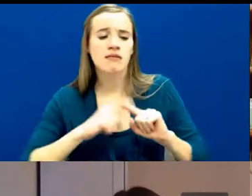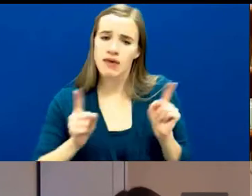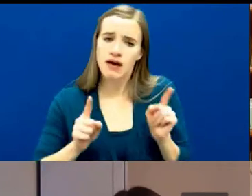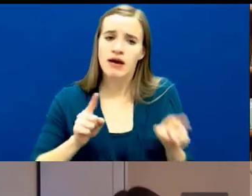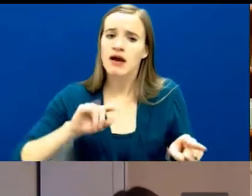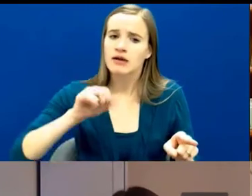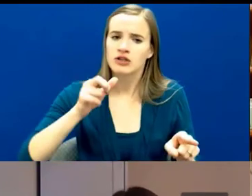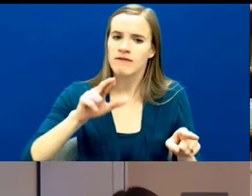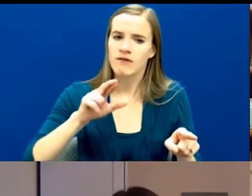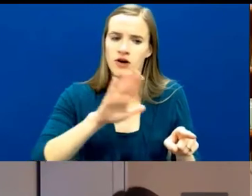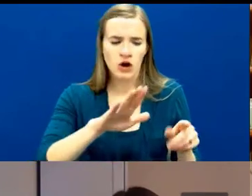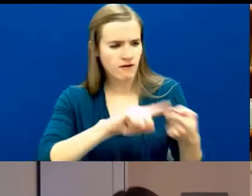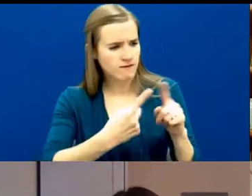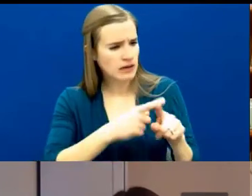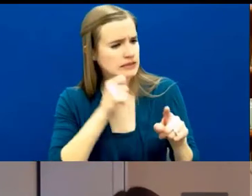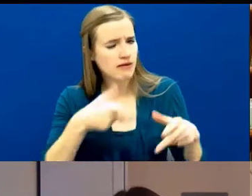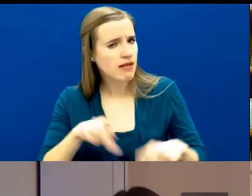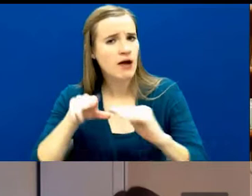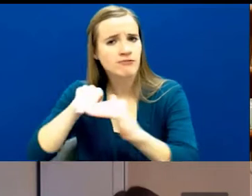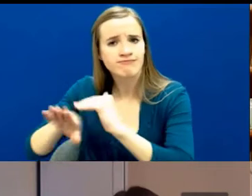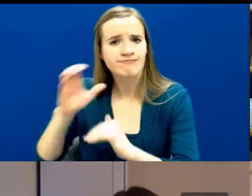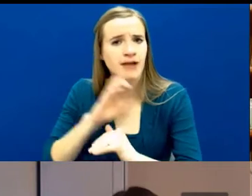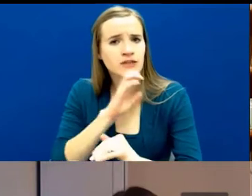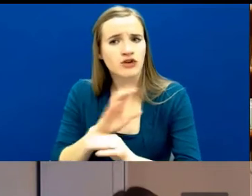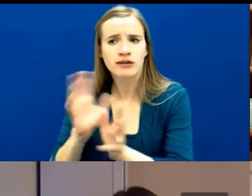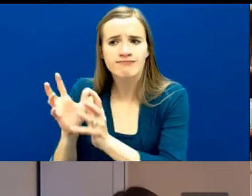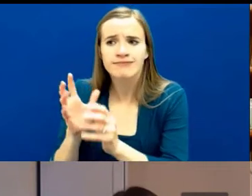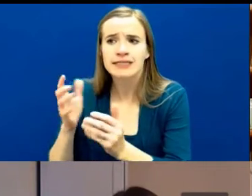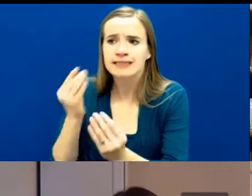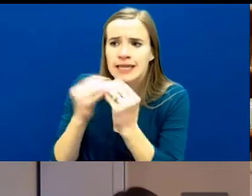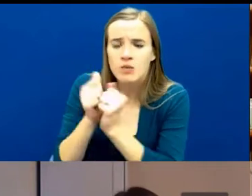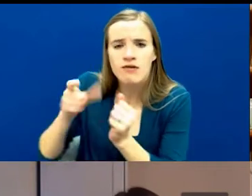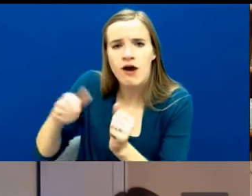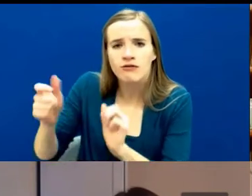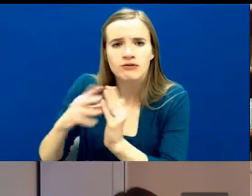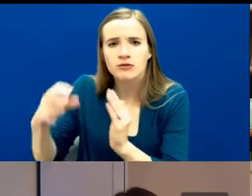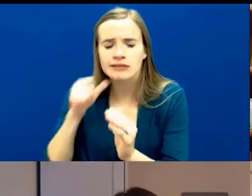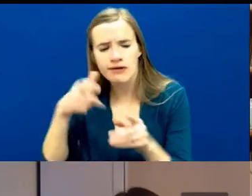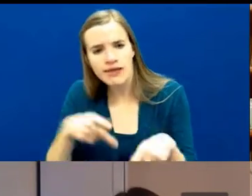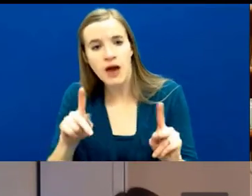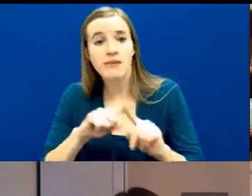That hurts, but she keeps going." That just really got me because I- the fact